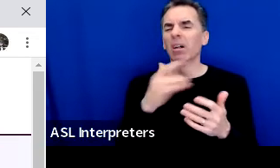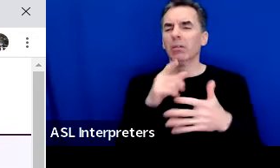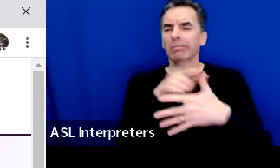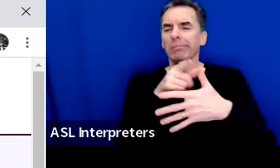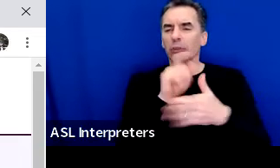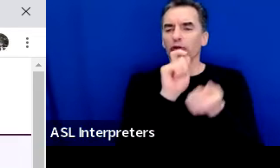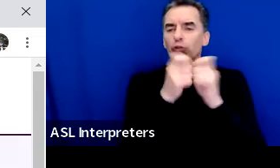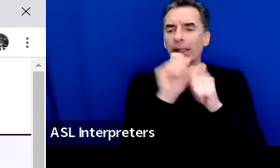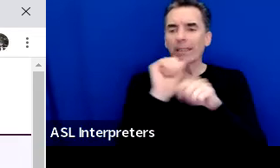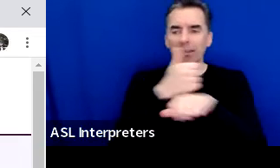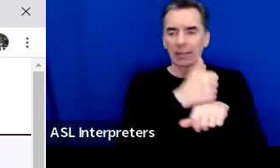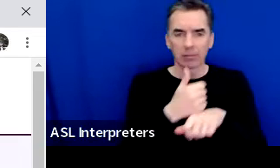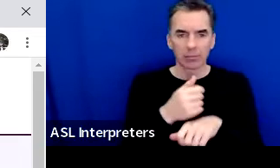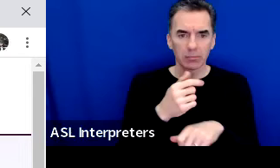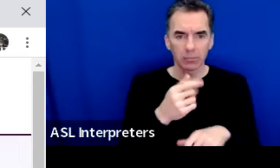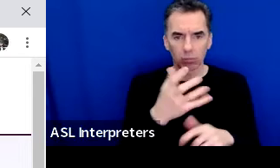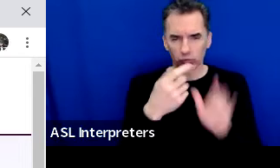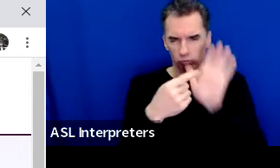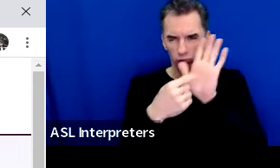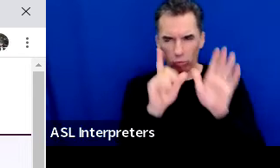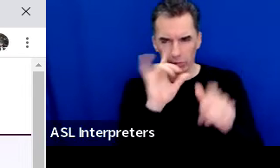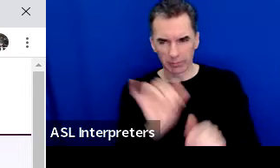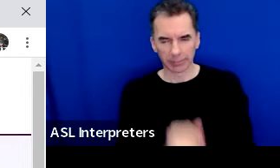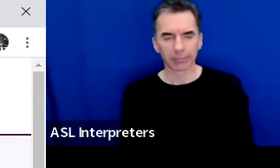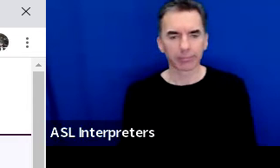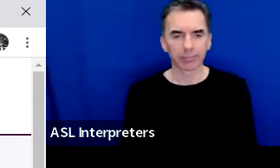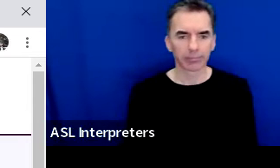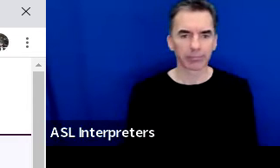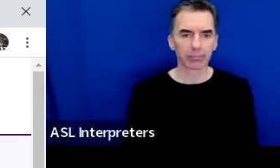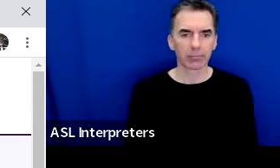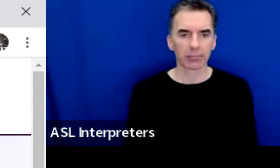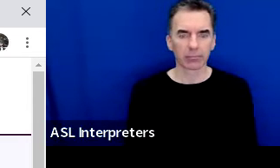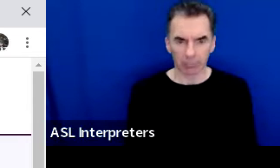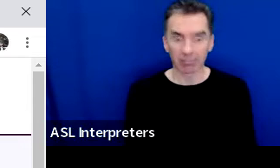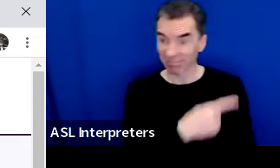because then you're going to see the settings of the problem. Again, there are so many options that you can do.